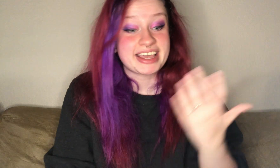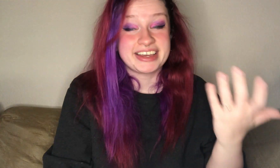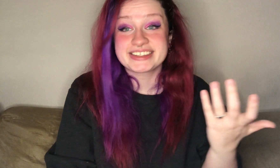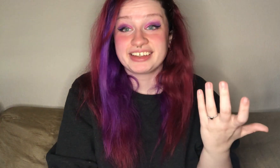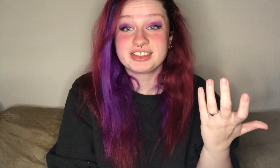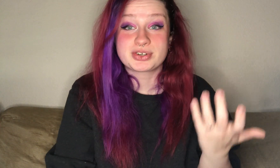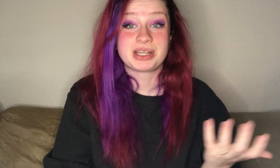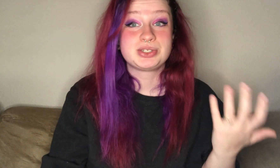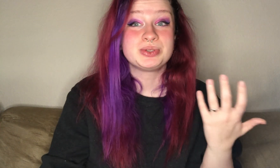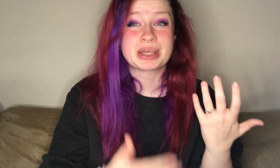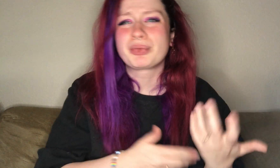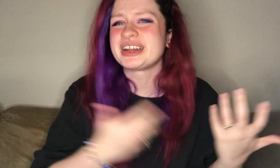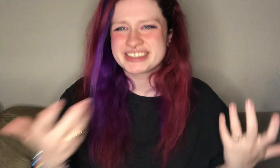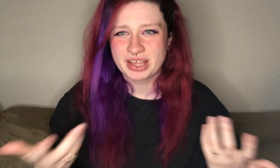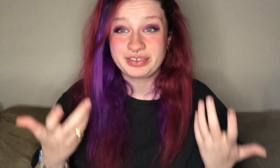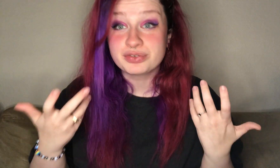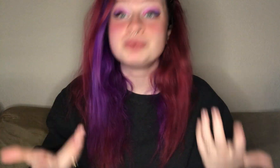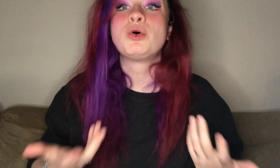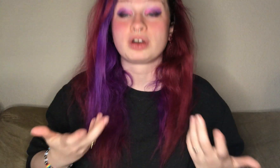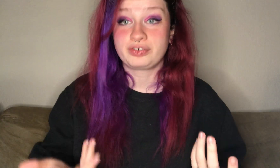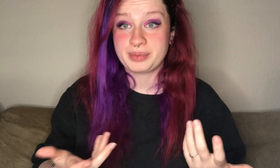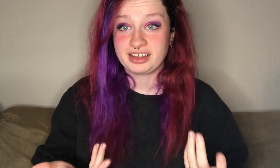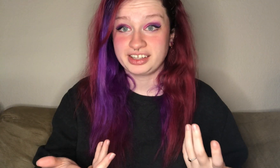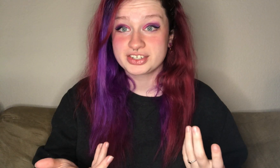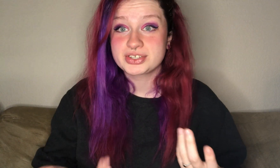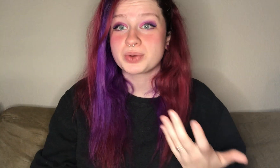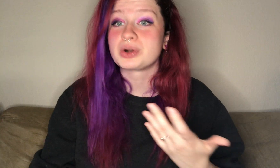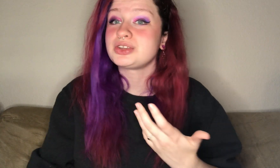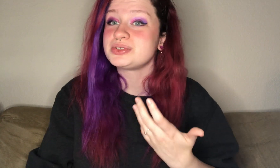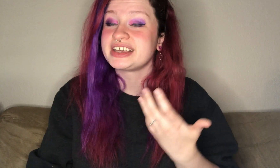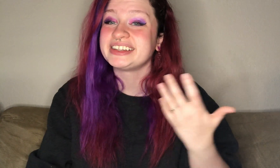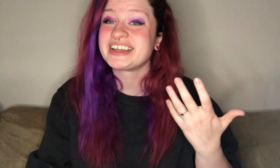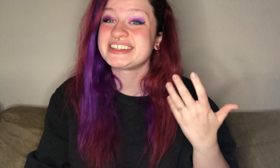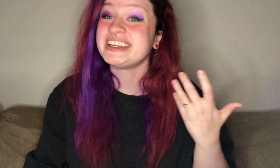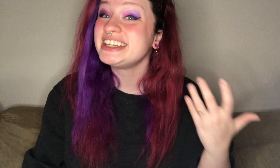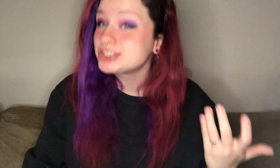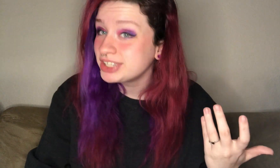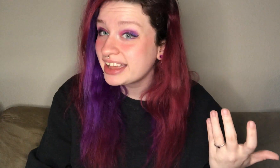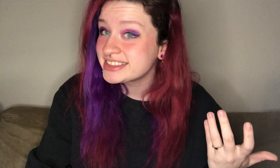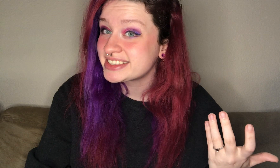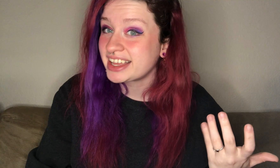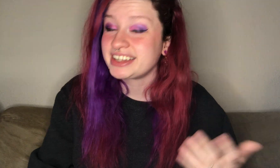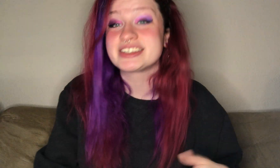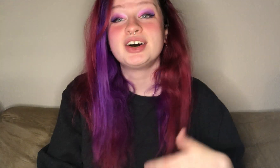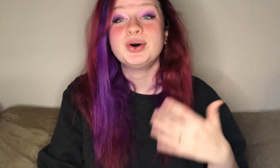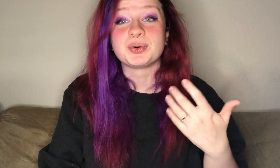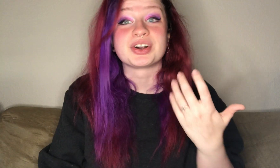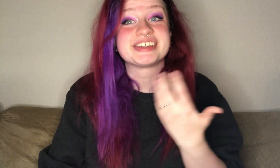asl is trying to separate itself even more from english so we're using less initialized signs or